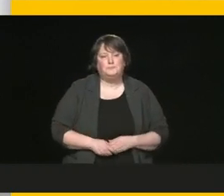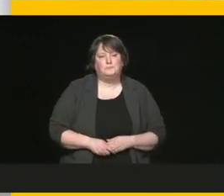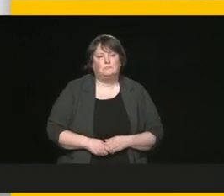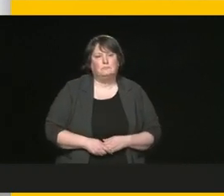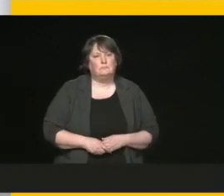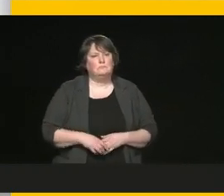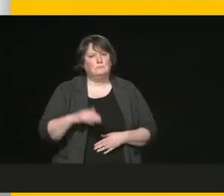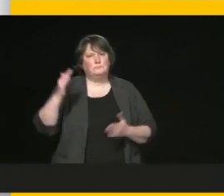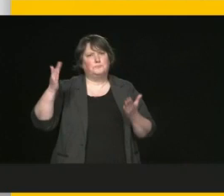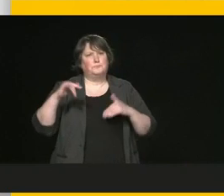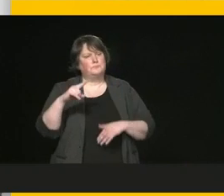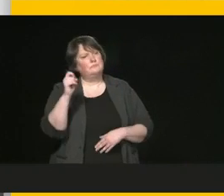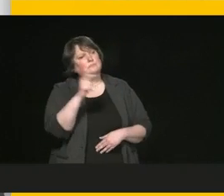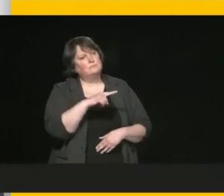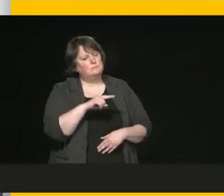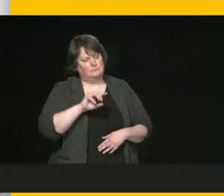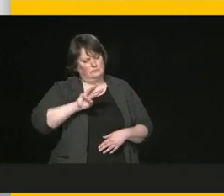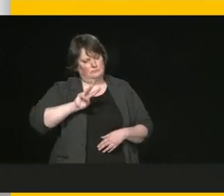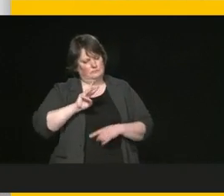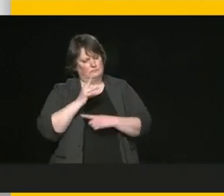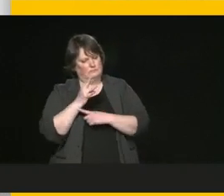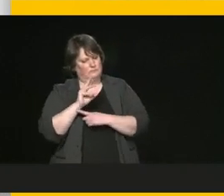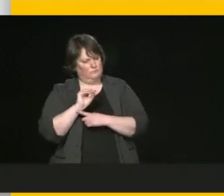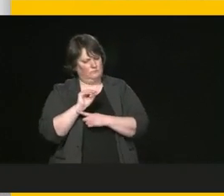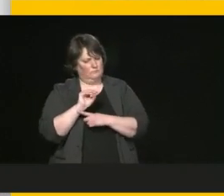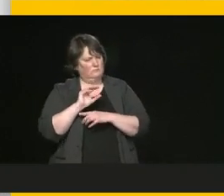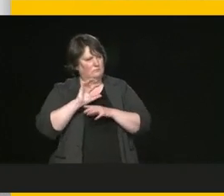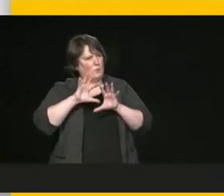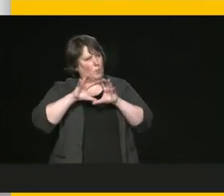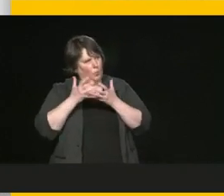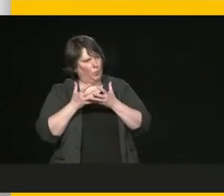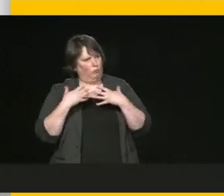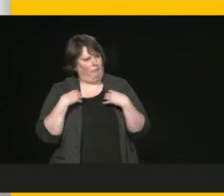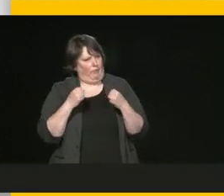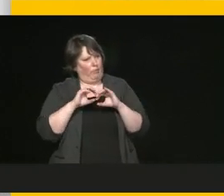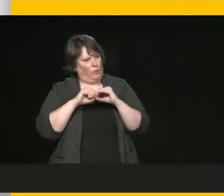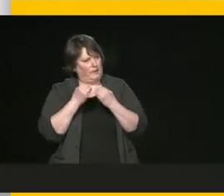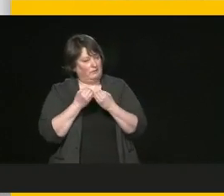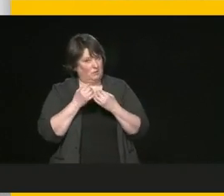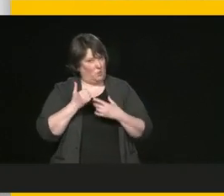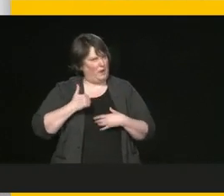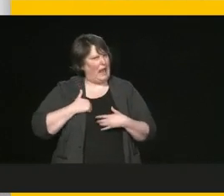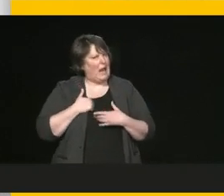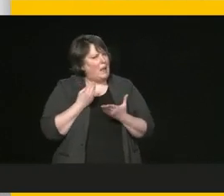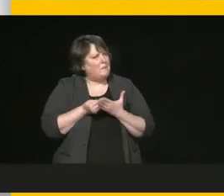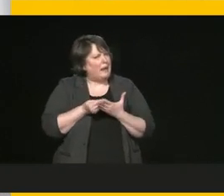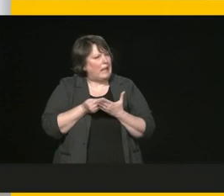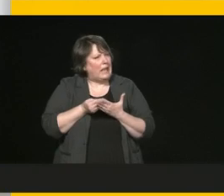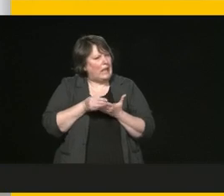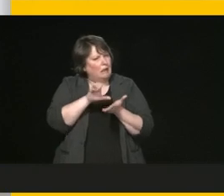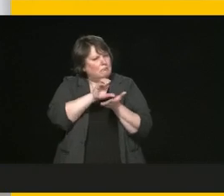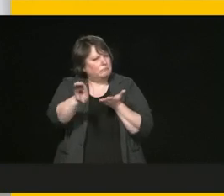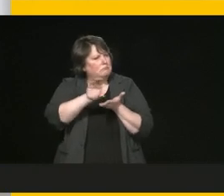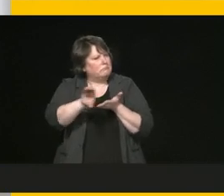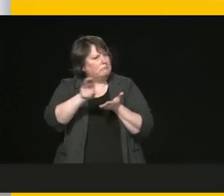SPREAD OF COVID-19. Reporter: ON THE WORLD HEALTH ORGANIZATION, HOW MUCH